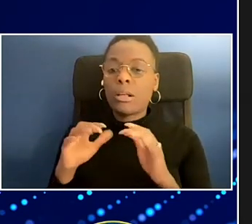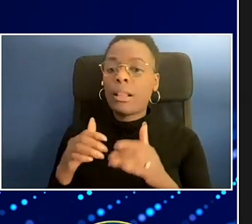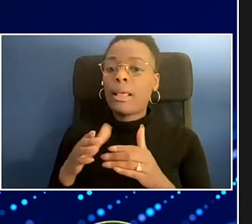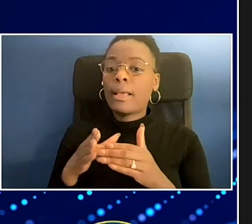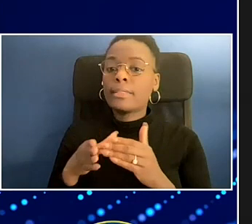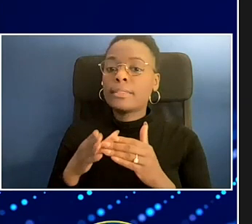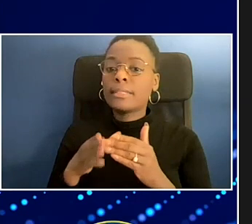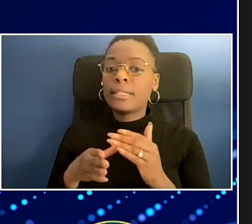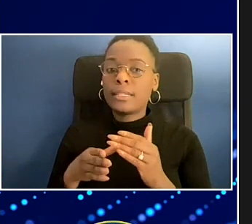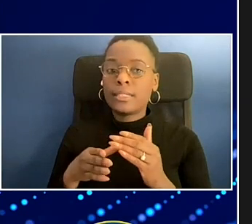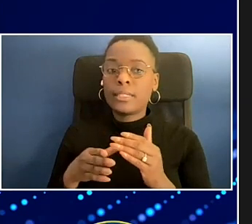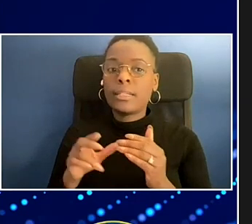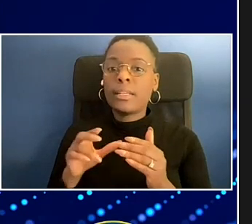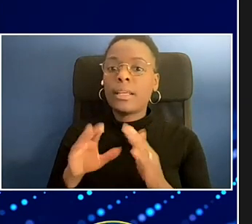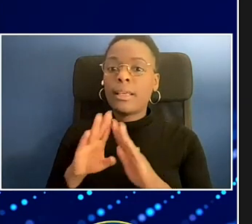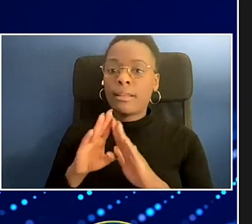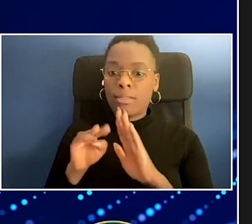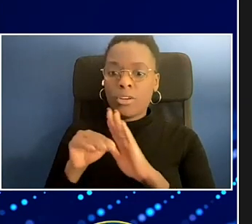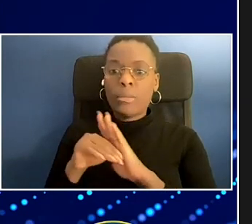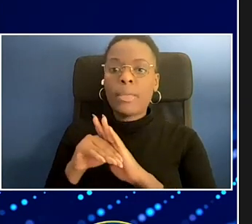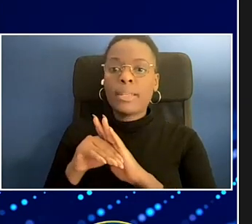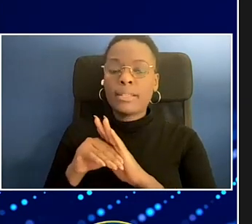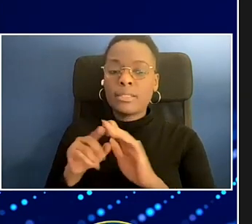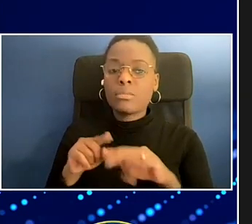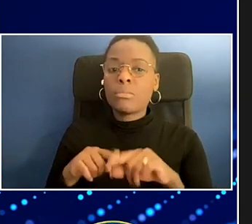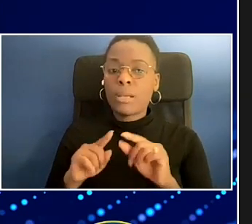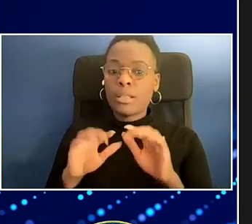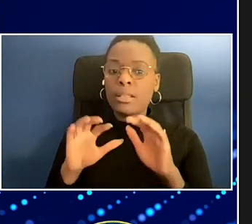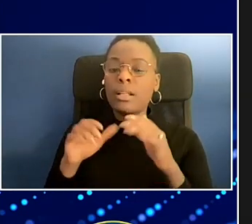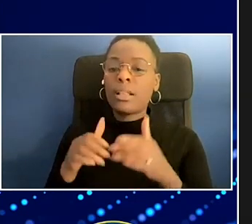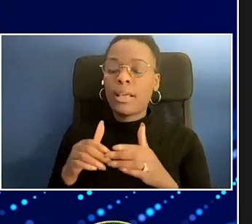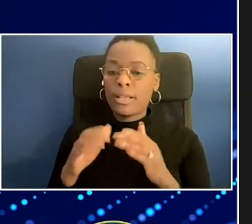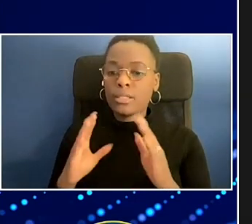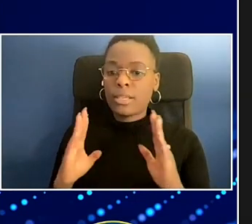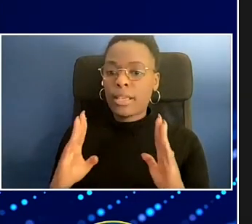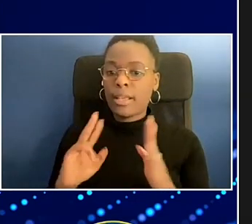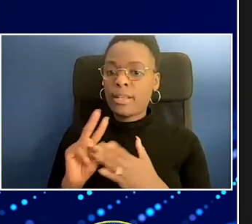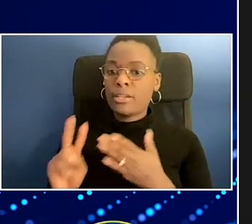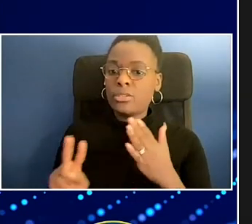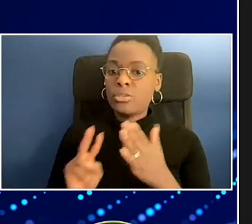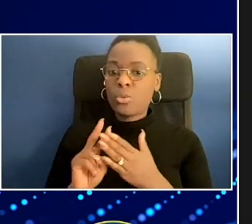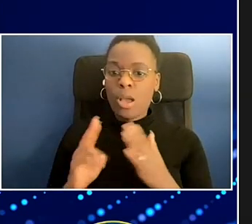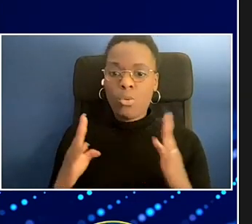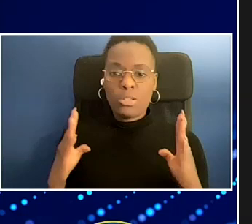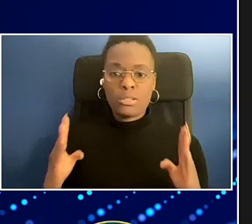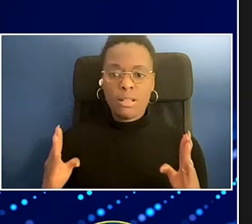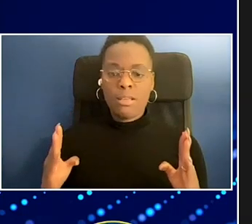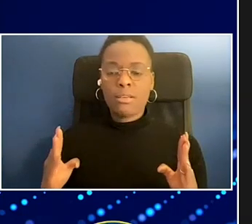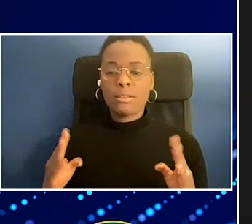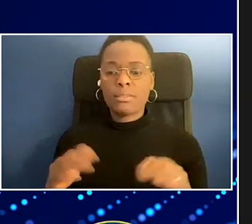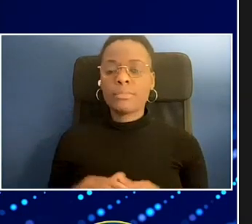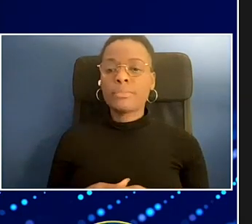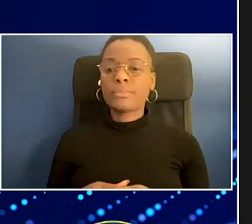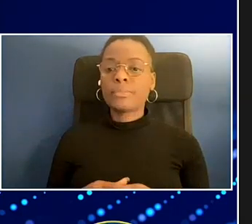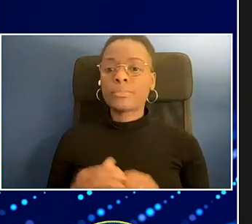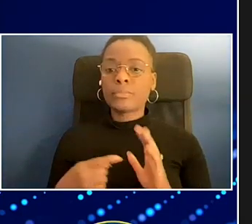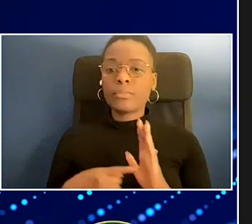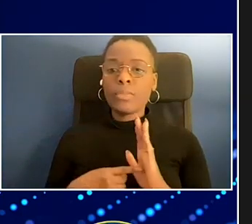within 30 minutes, even though the classes were allotted at least a two-hour slot. Once, after I had missed one of the